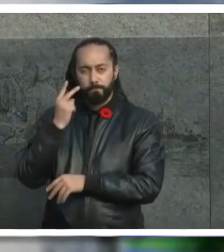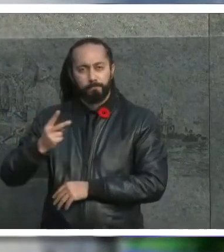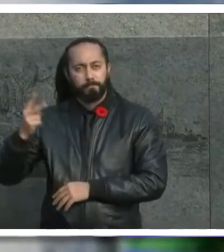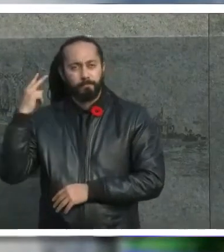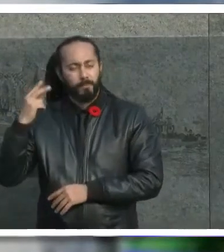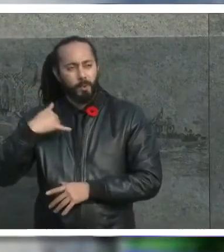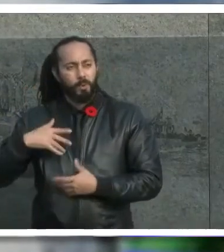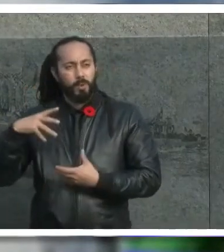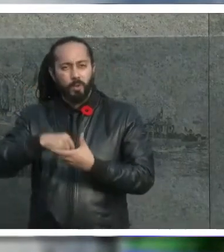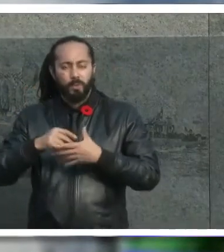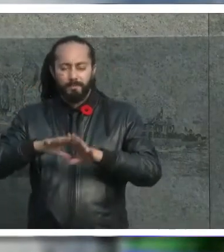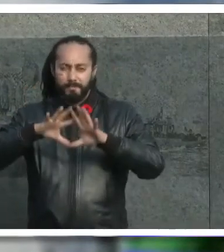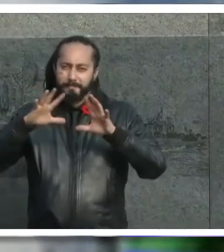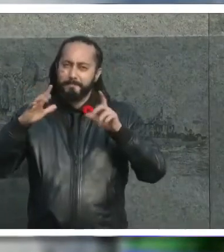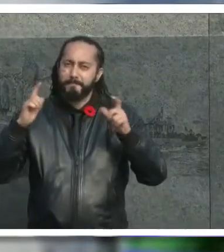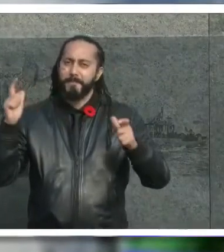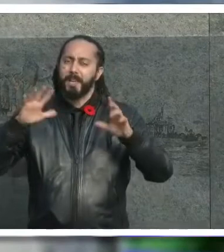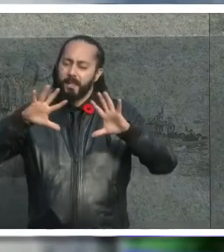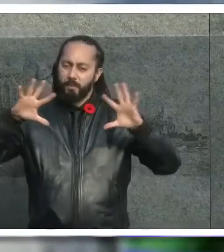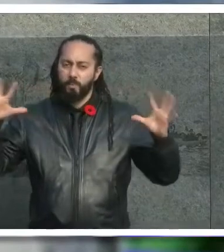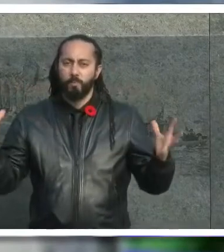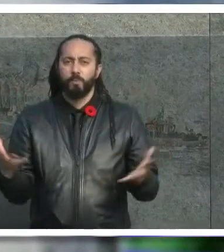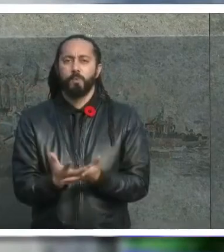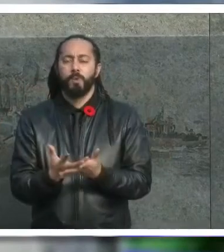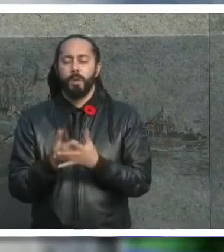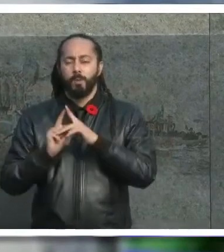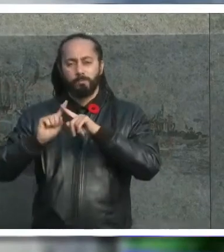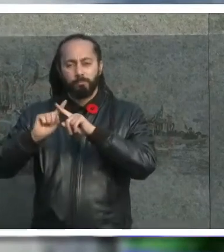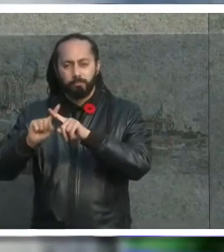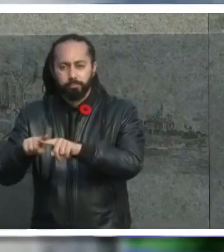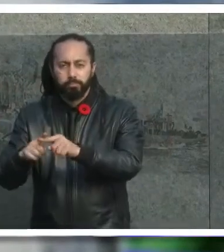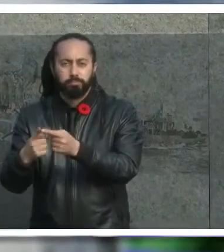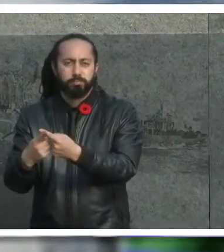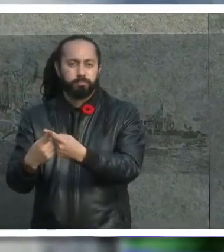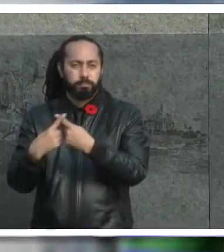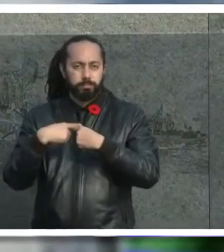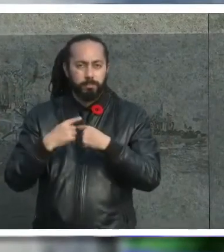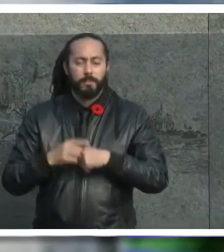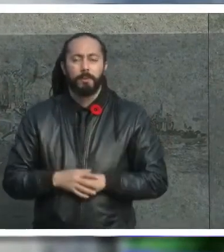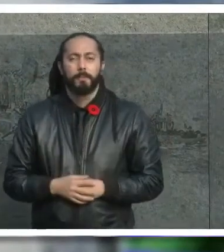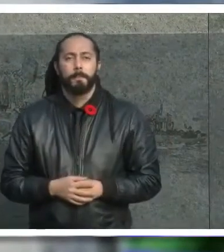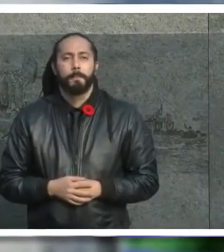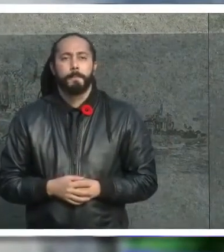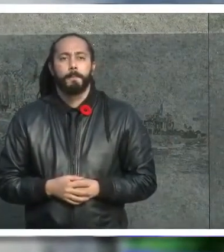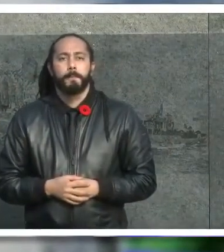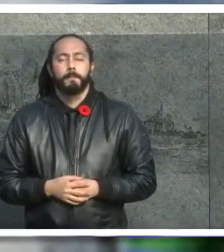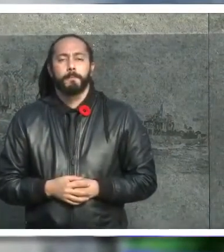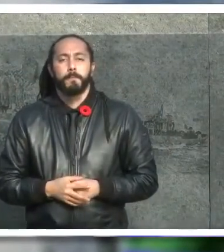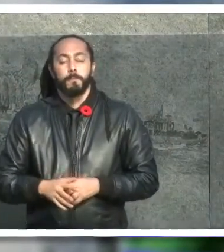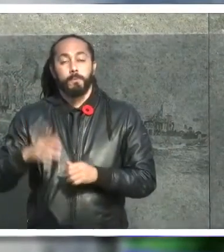One that depends on us and one upon which we depend. Remembrance day 2020